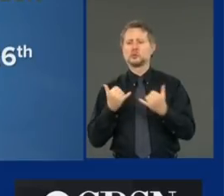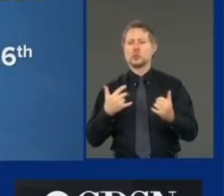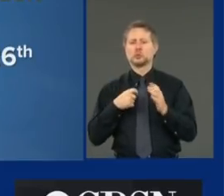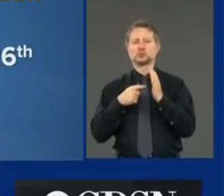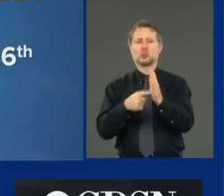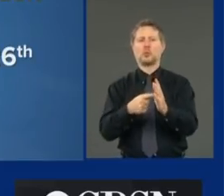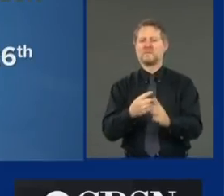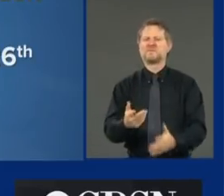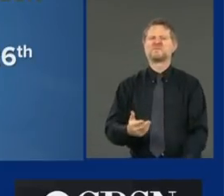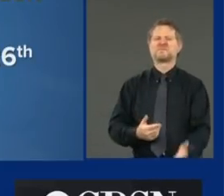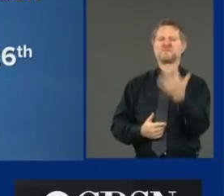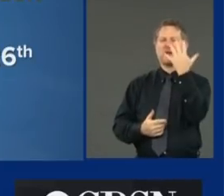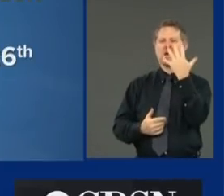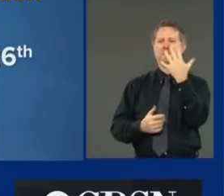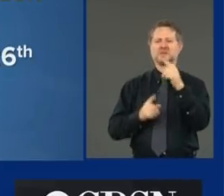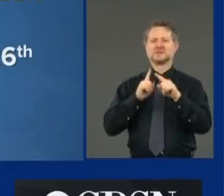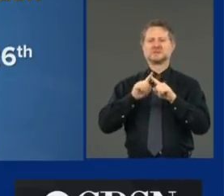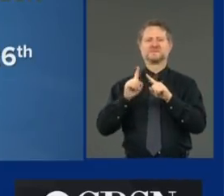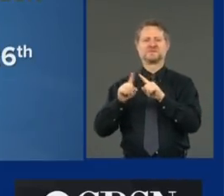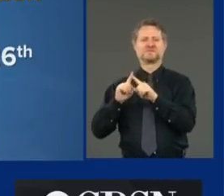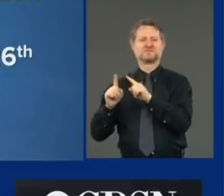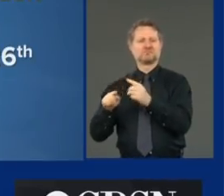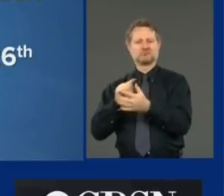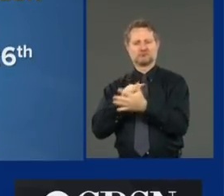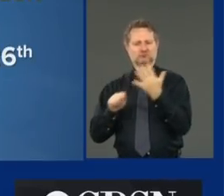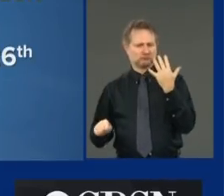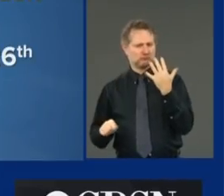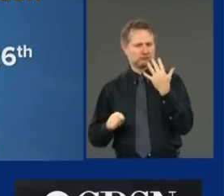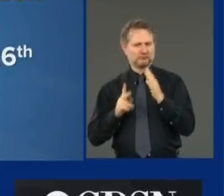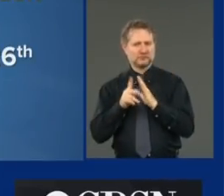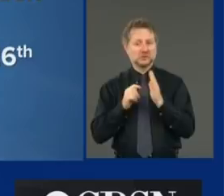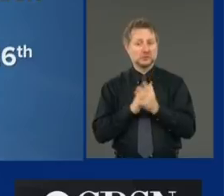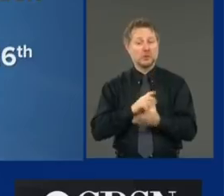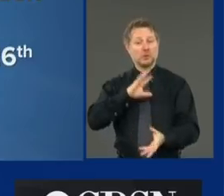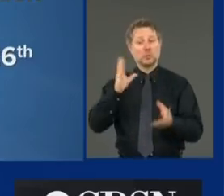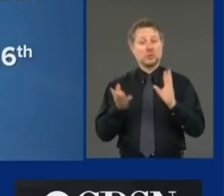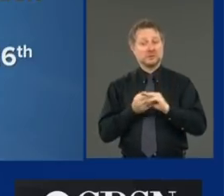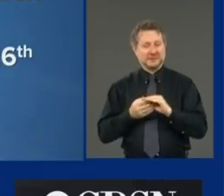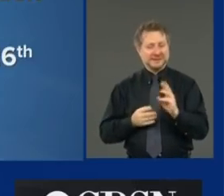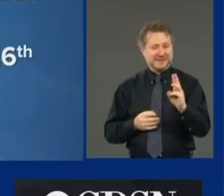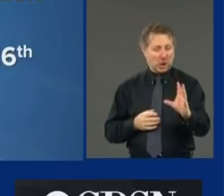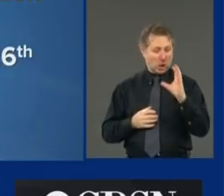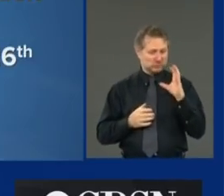65,000 PEOPLE. ISN'T THAT AMAZING? ZACK WINS.